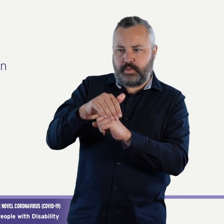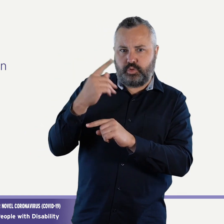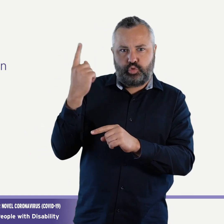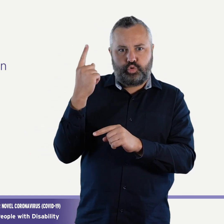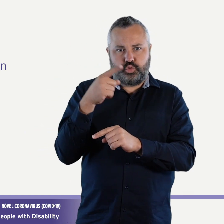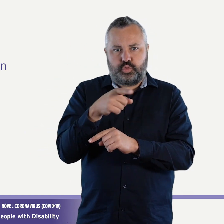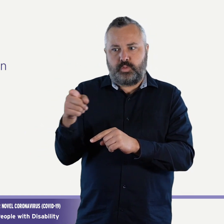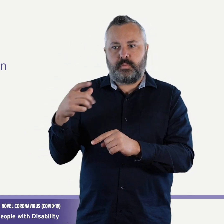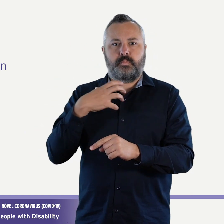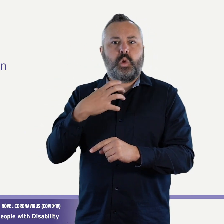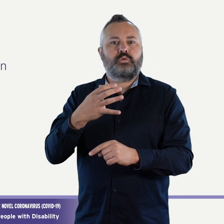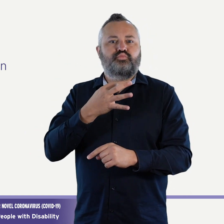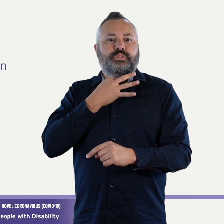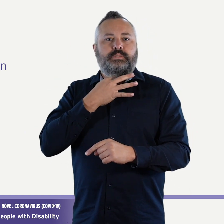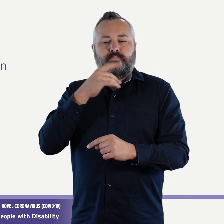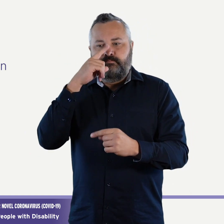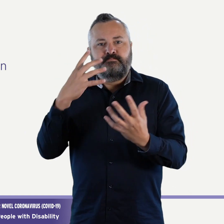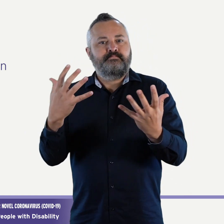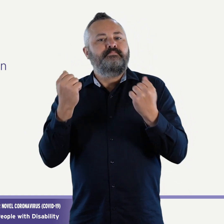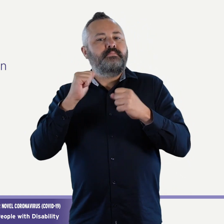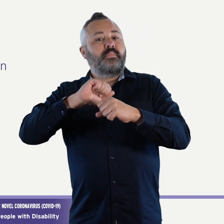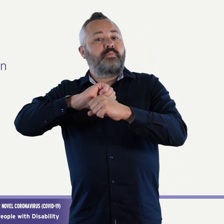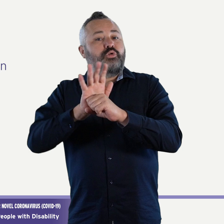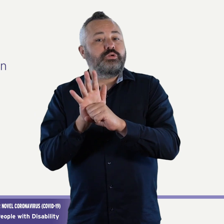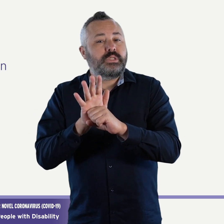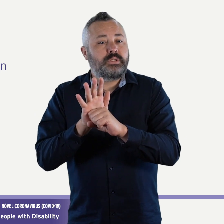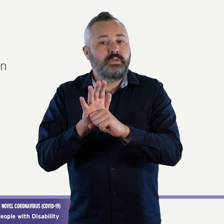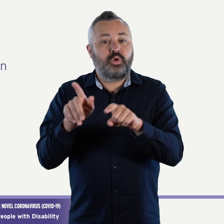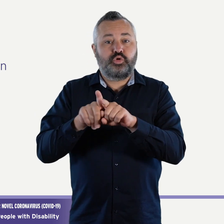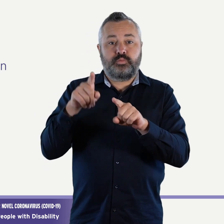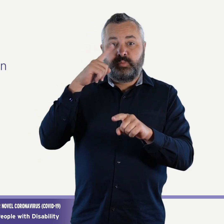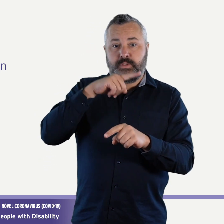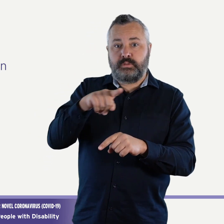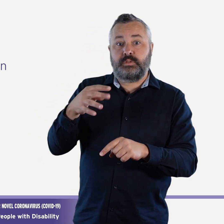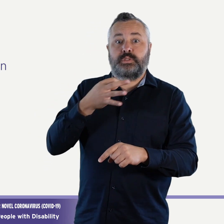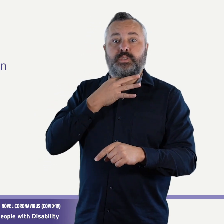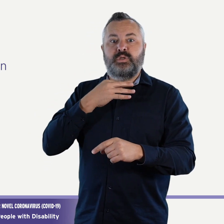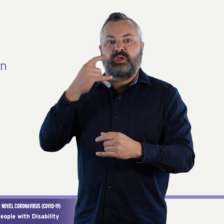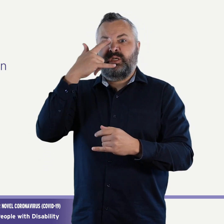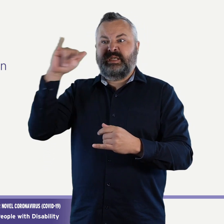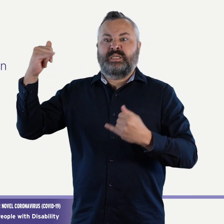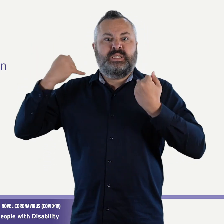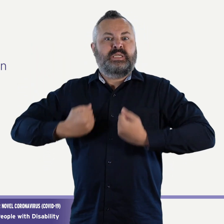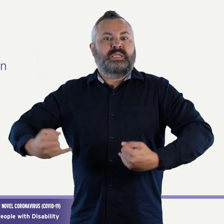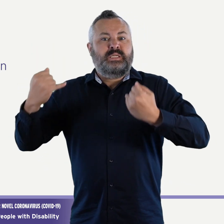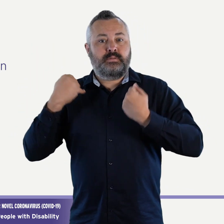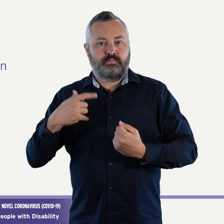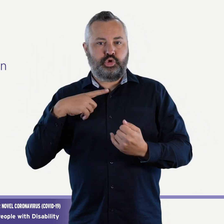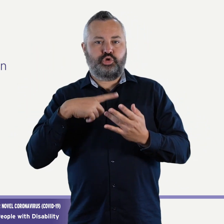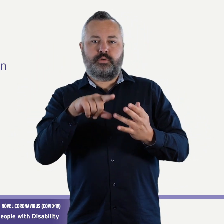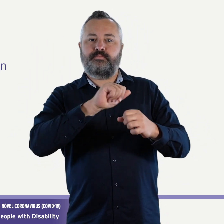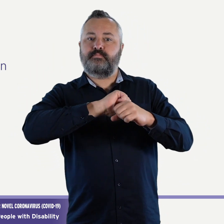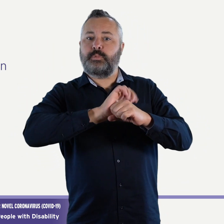and people who are more likely to be at higher risk of serious illness from the virus.